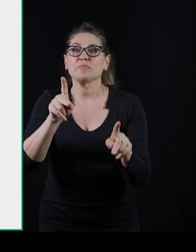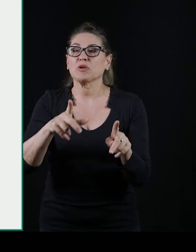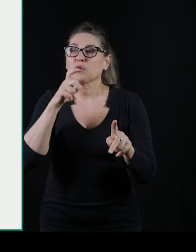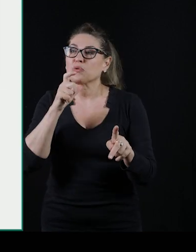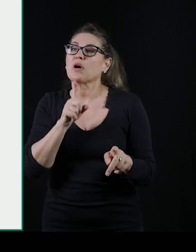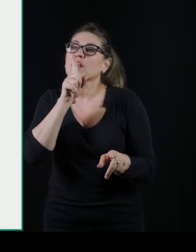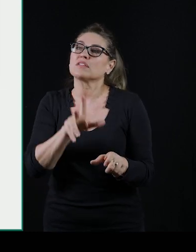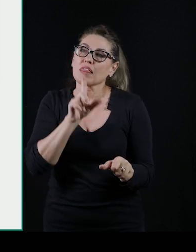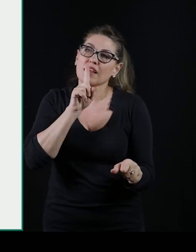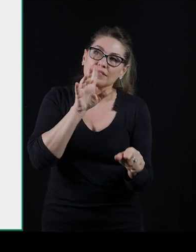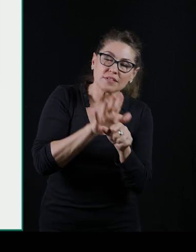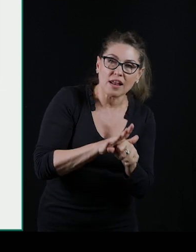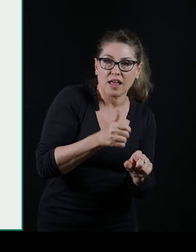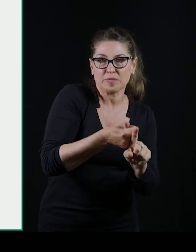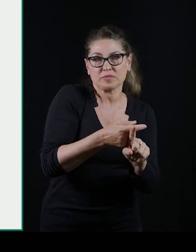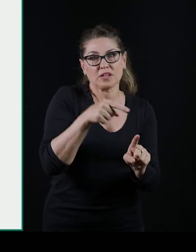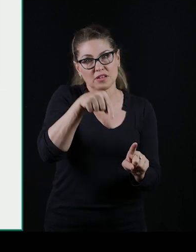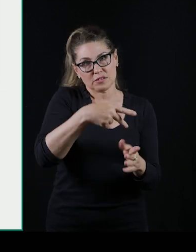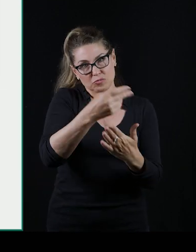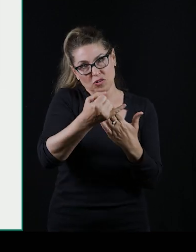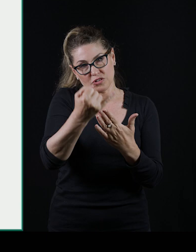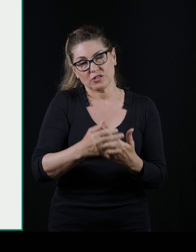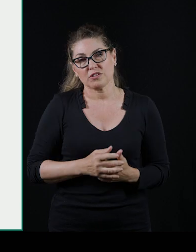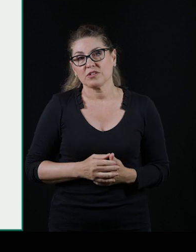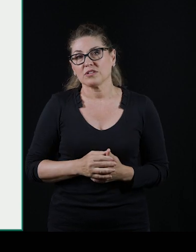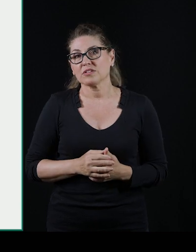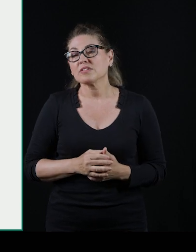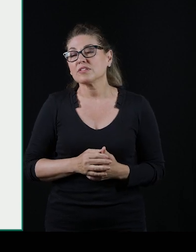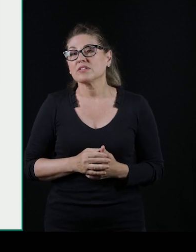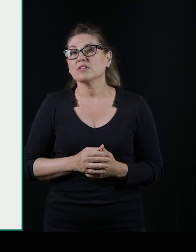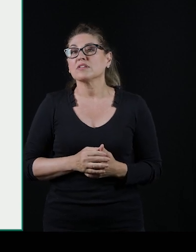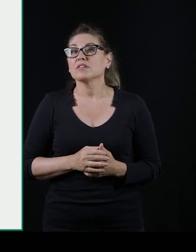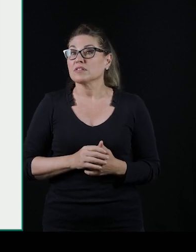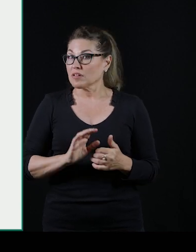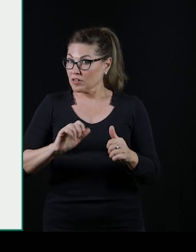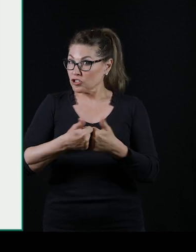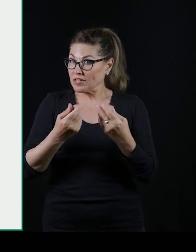willing to really dedicate themselves to this project. We overcame this challenge